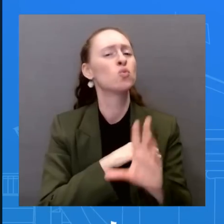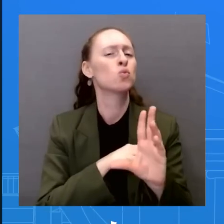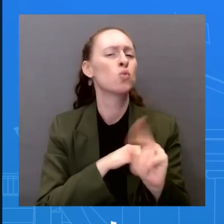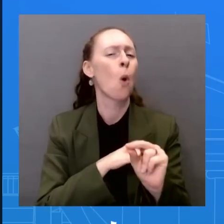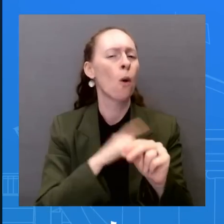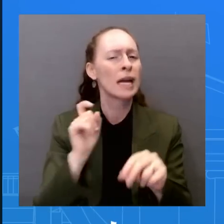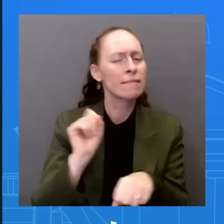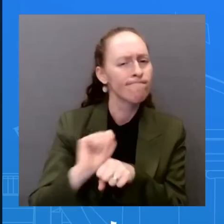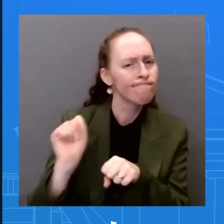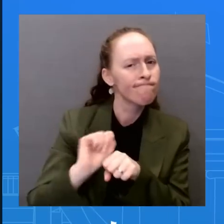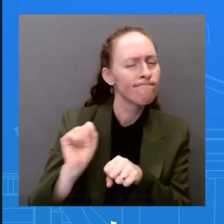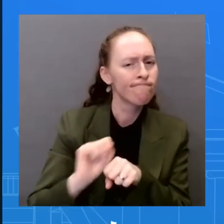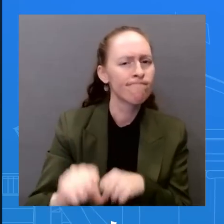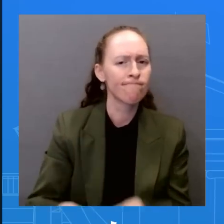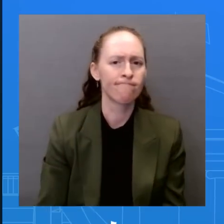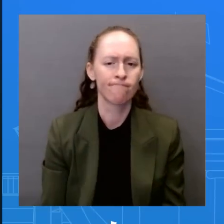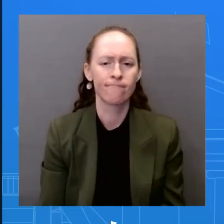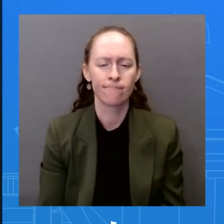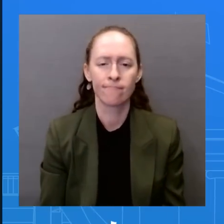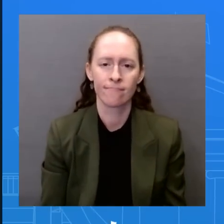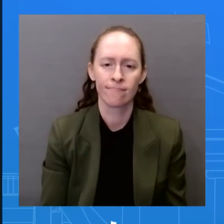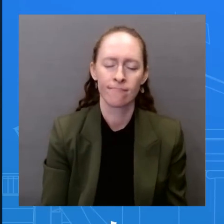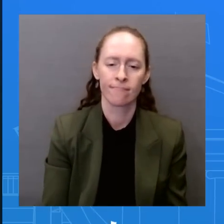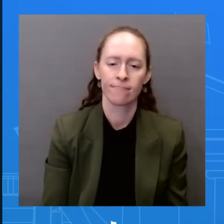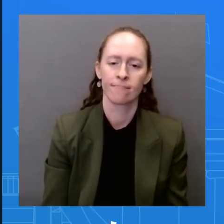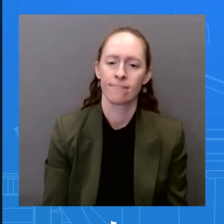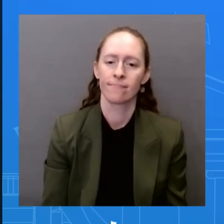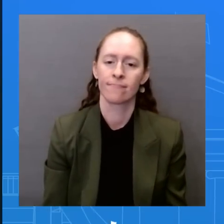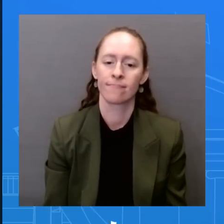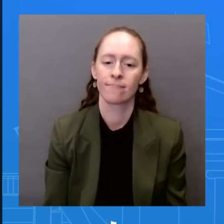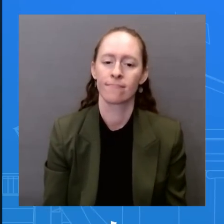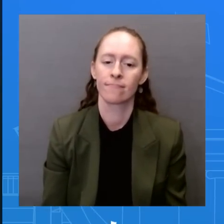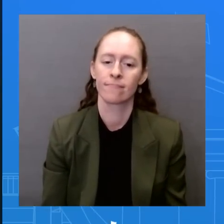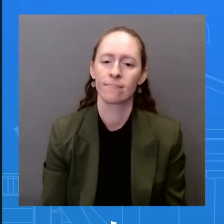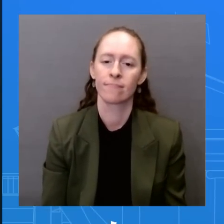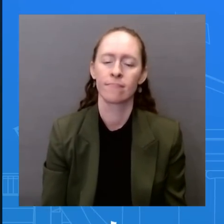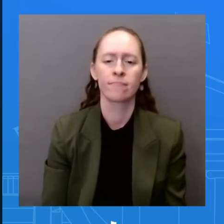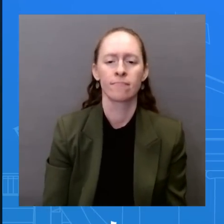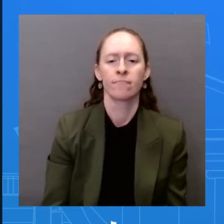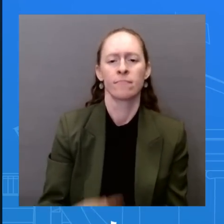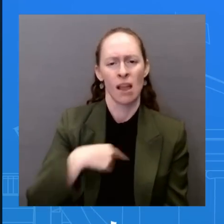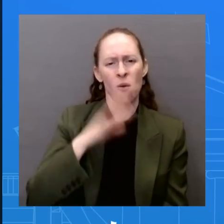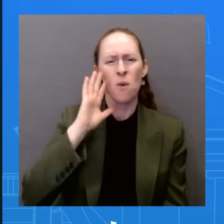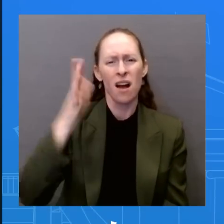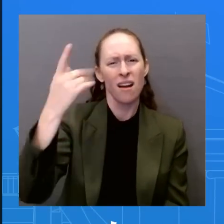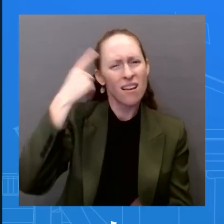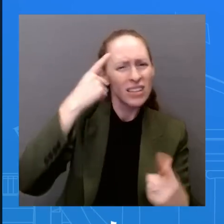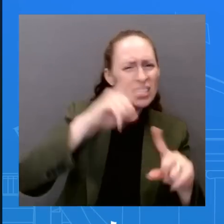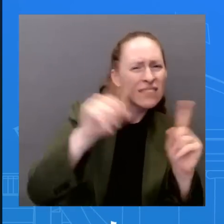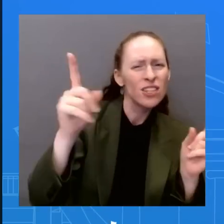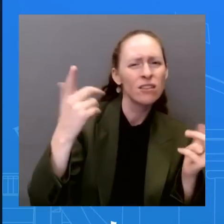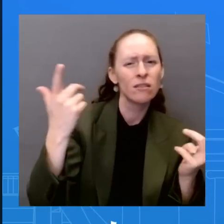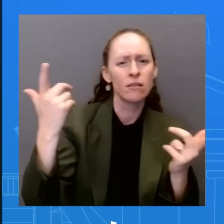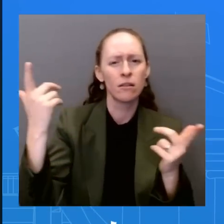in Europe, and to help bolster other sources of energy as well. We'll work towards that where possible. The Press: But there's no near-term concern